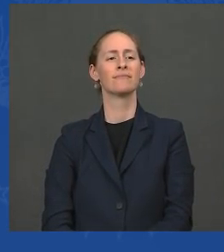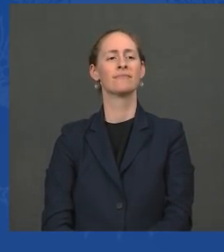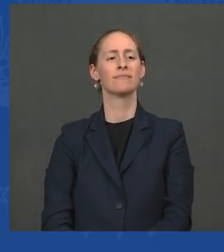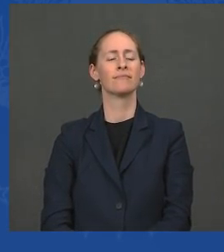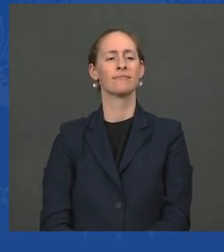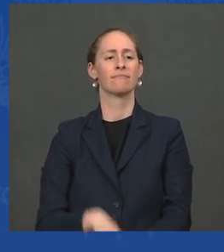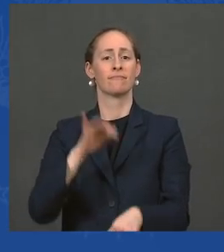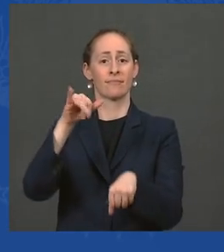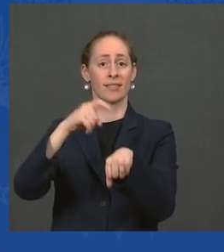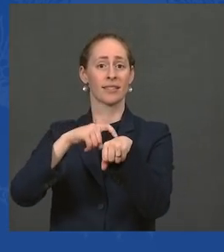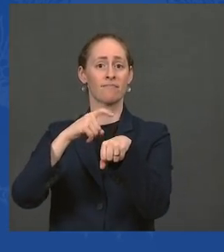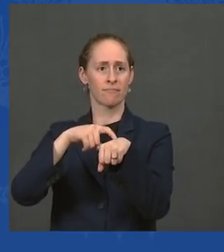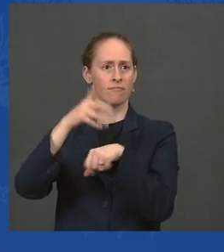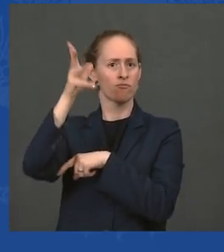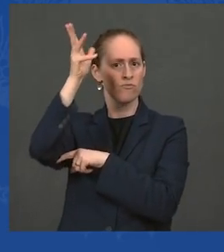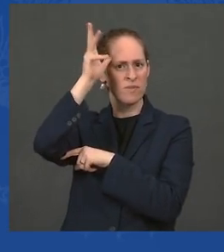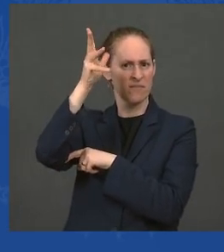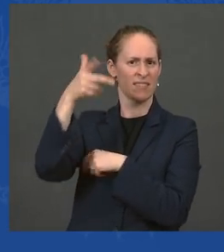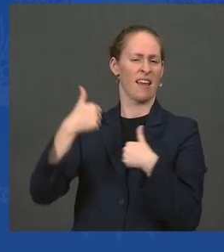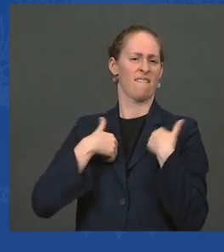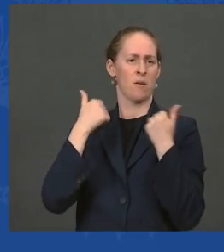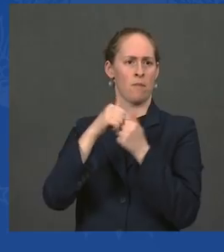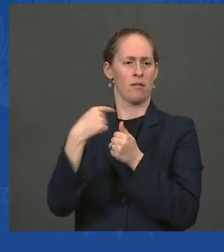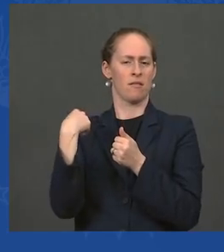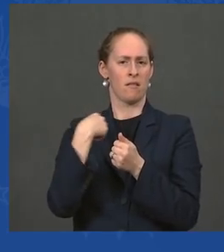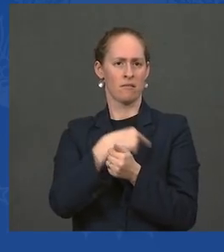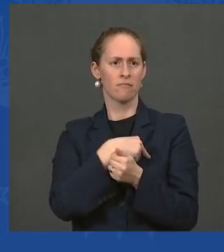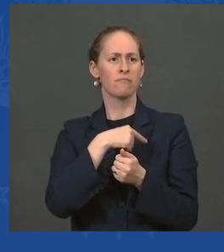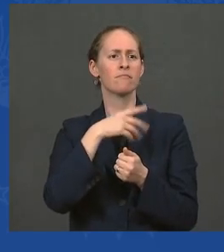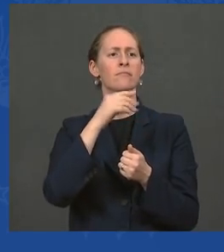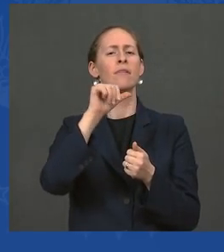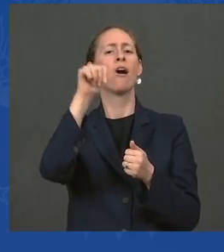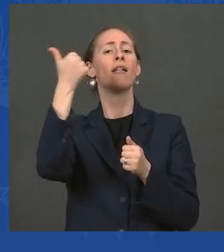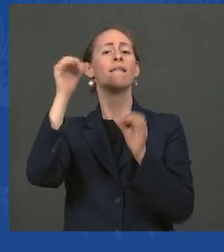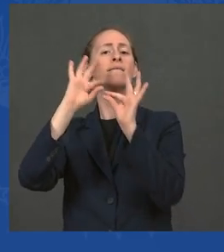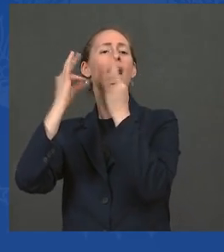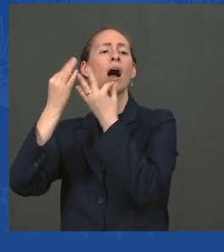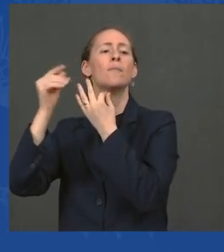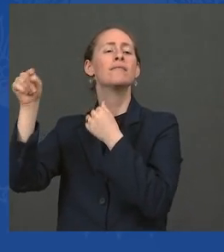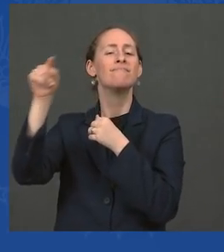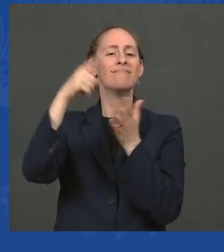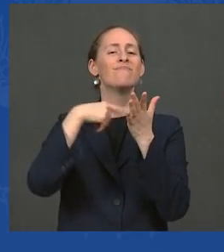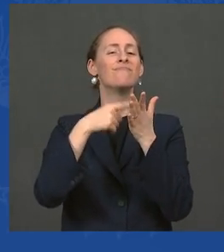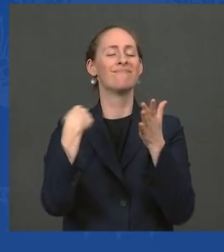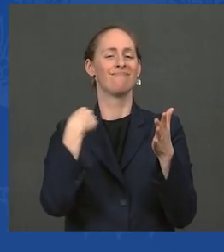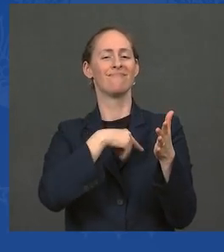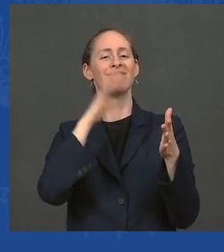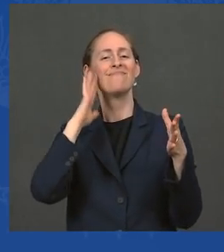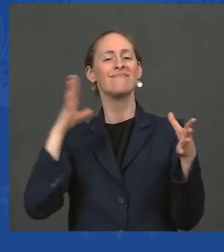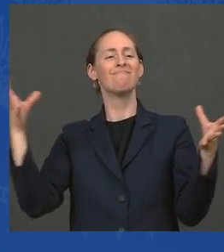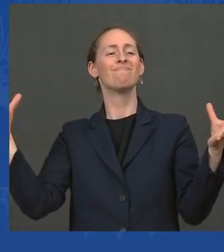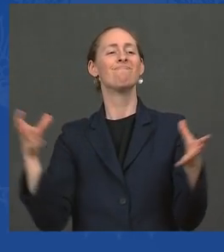who lived with us, or another relative all -- for all those years we lived there. And my bed was up -- my headboard --